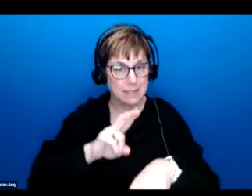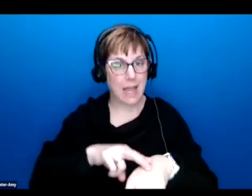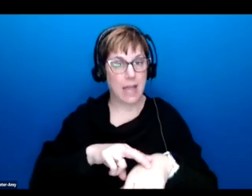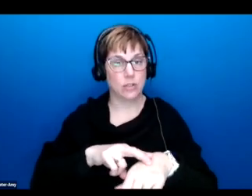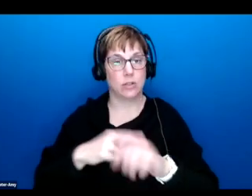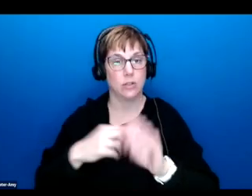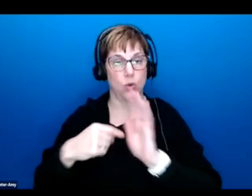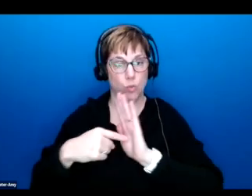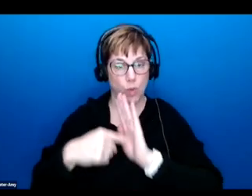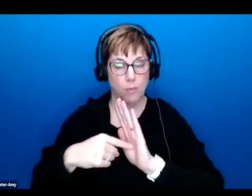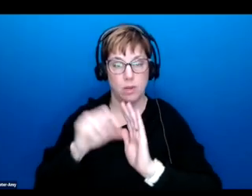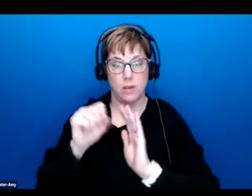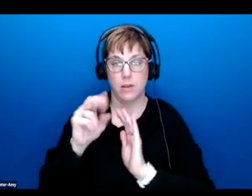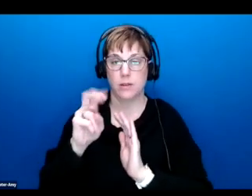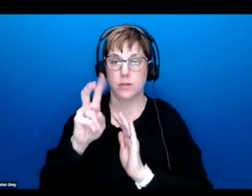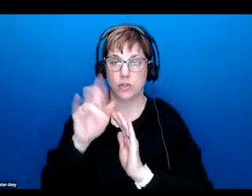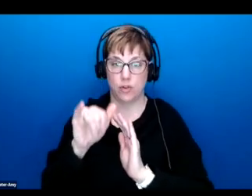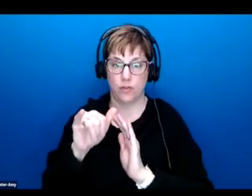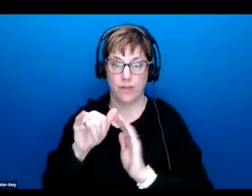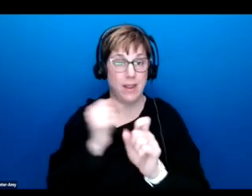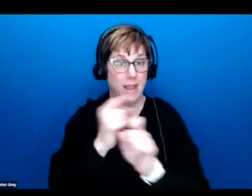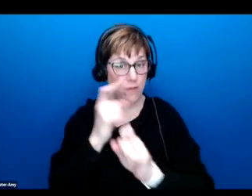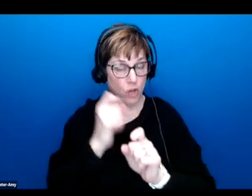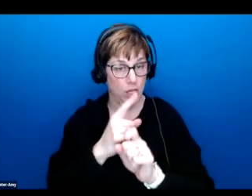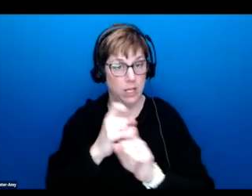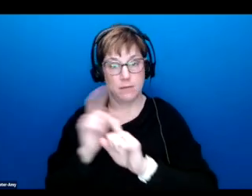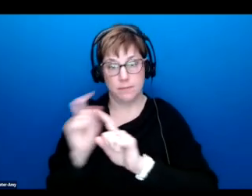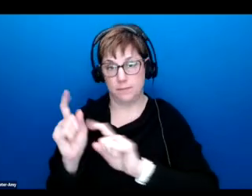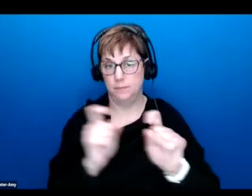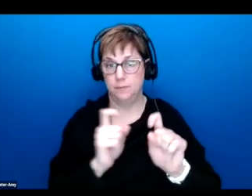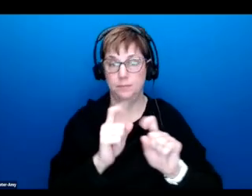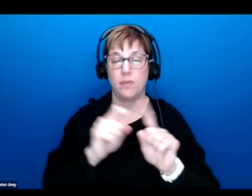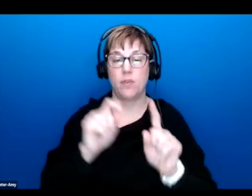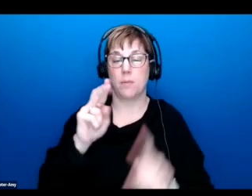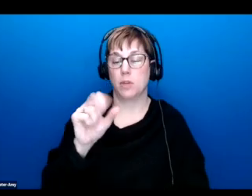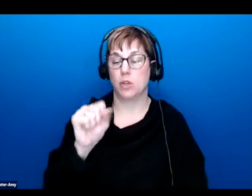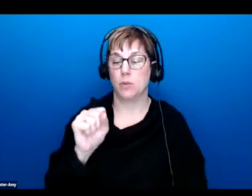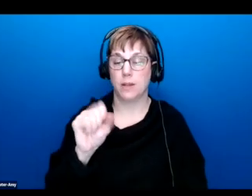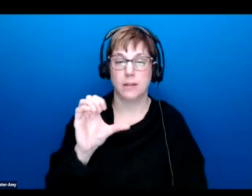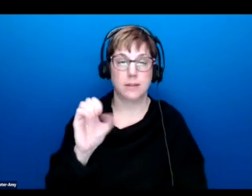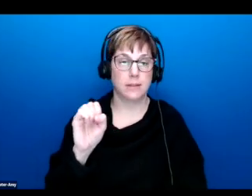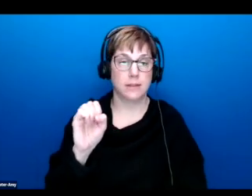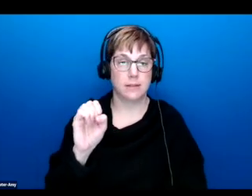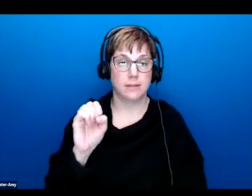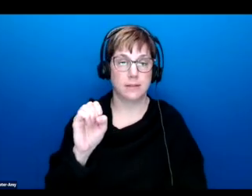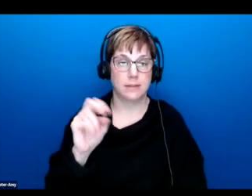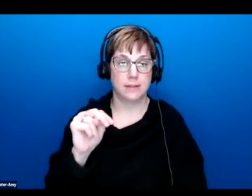survey that's conducted each year by the US Census Bureau. For our dashboard, we're specifically